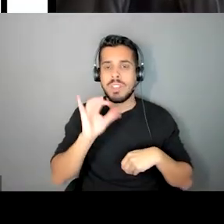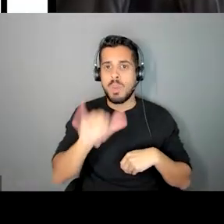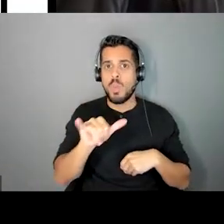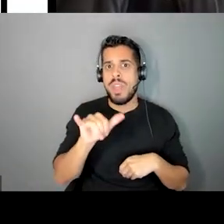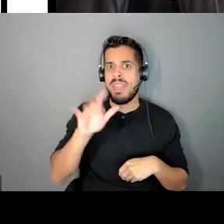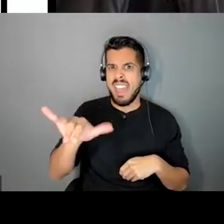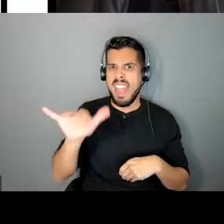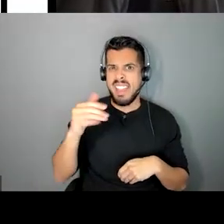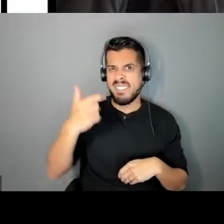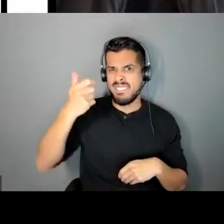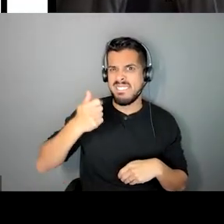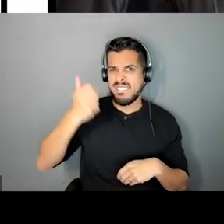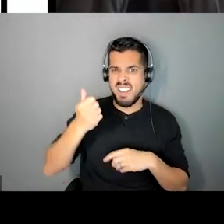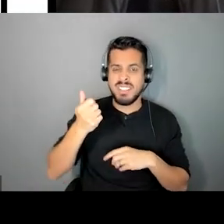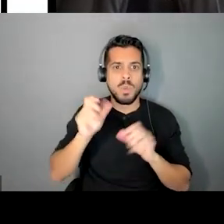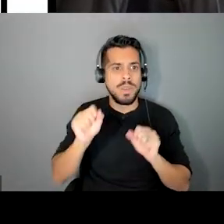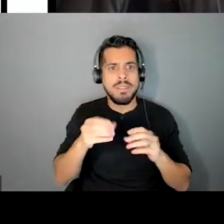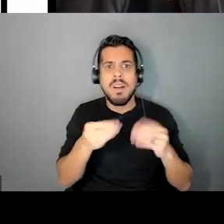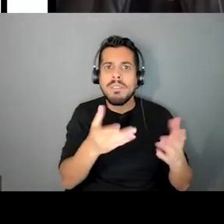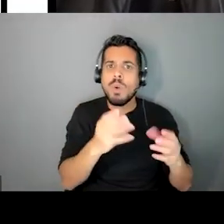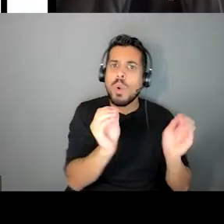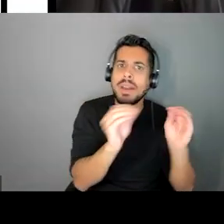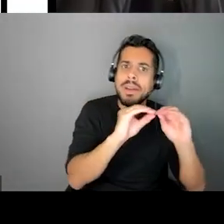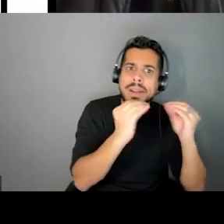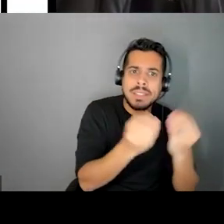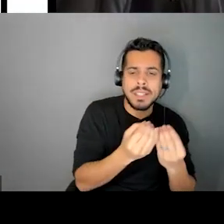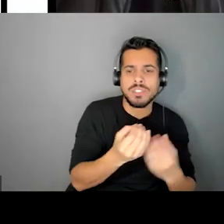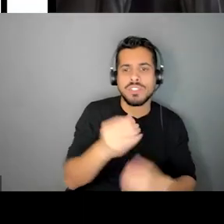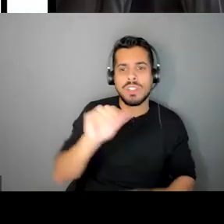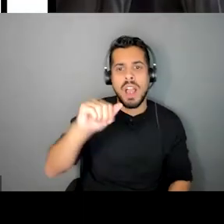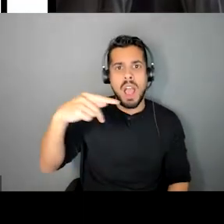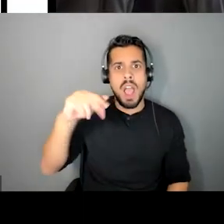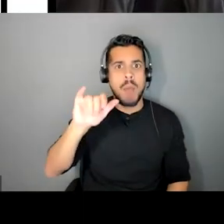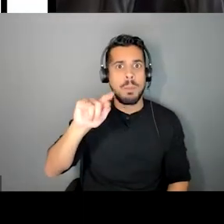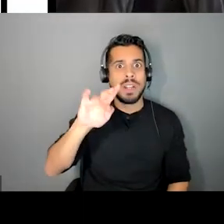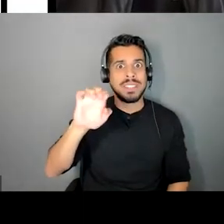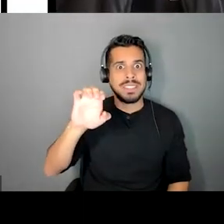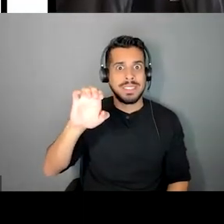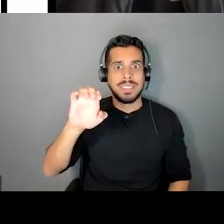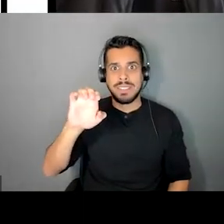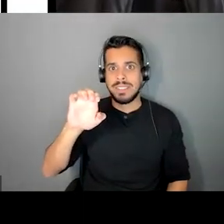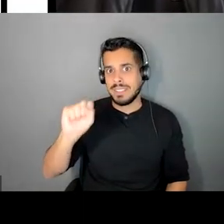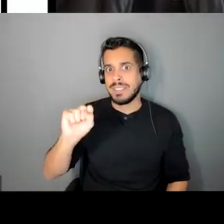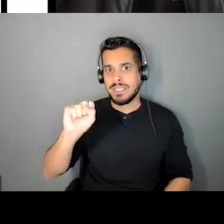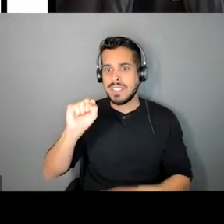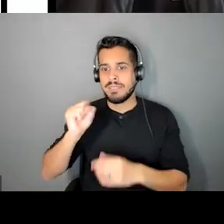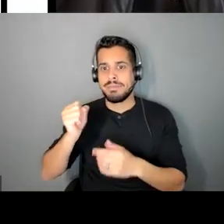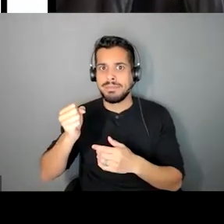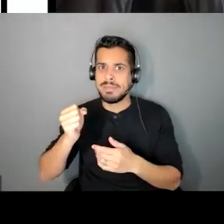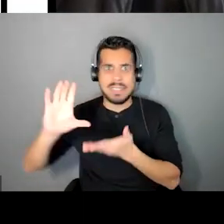we're able to offer organizations apprentices at a very steep discount, which is amazing. So, um...